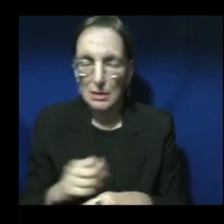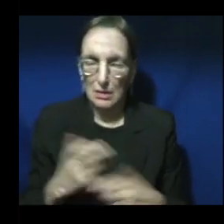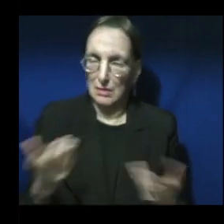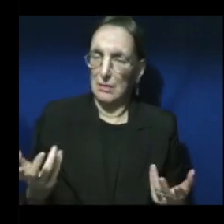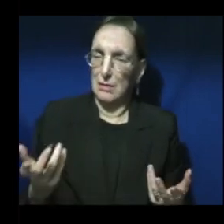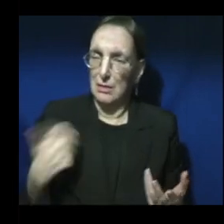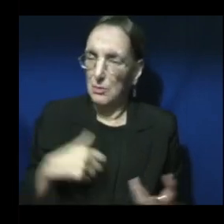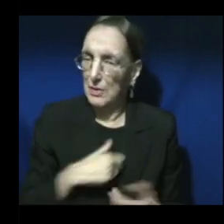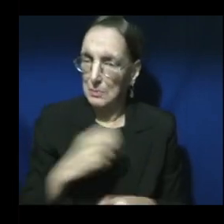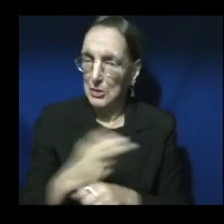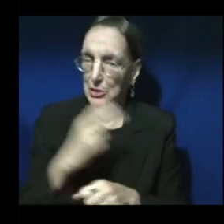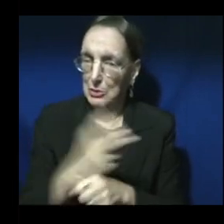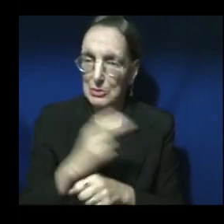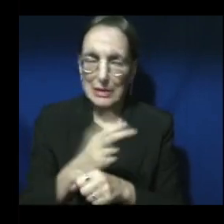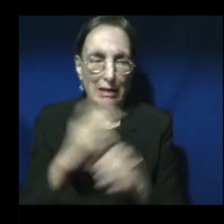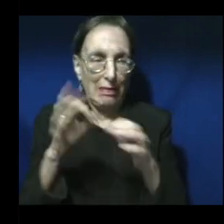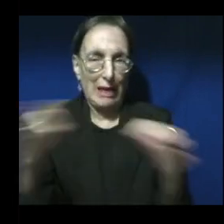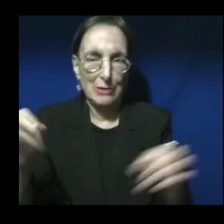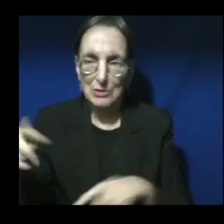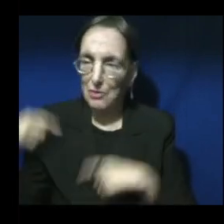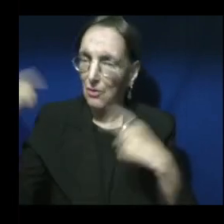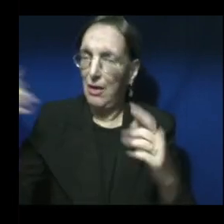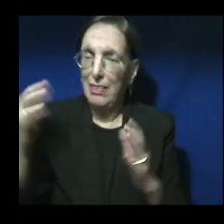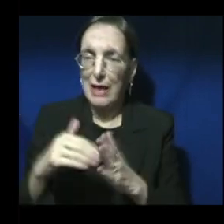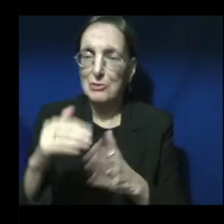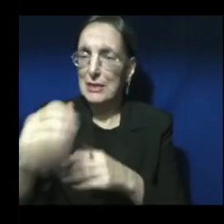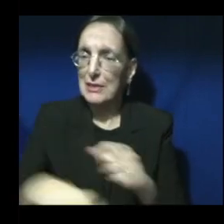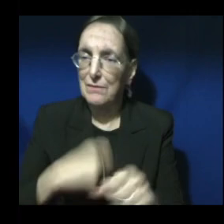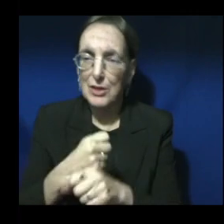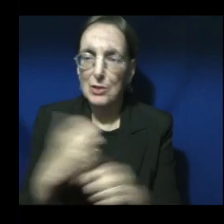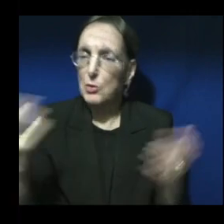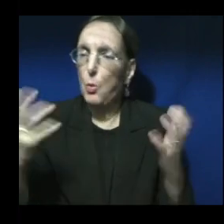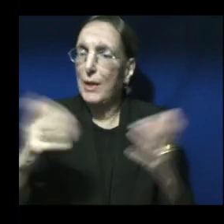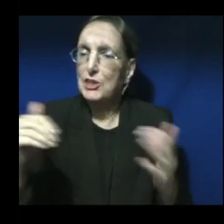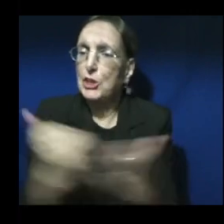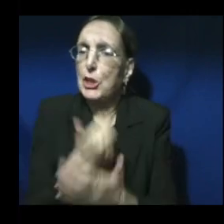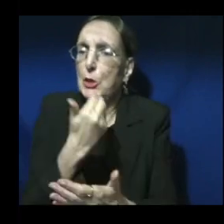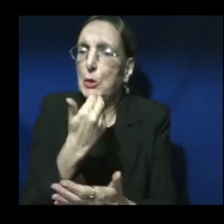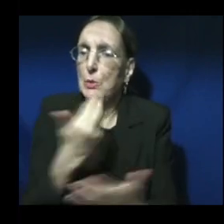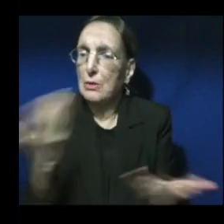new about the way we use language? Well, here’s what’s new. It used to be, right? That people